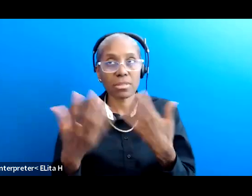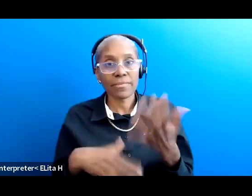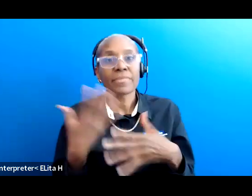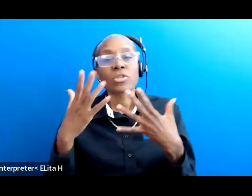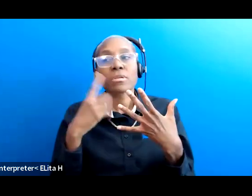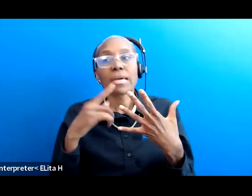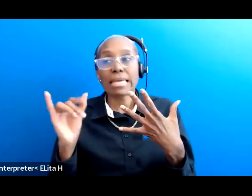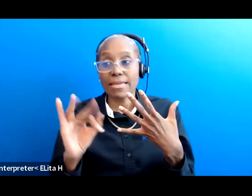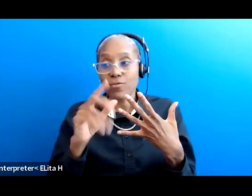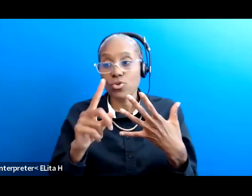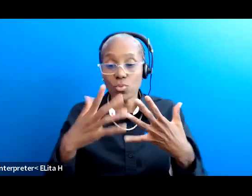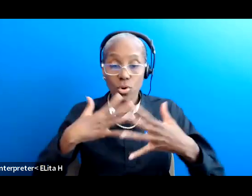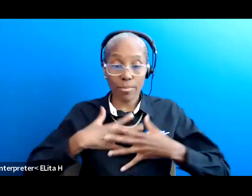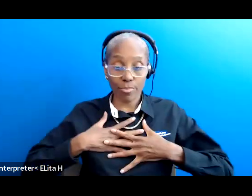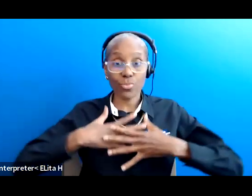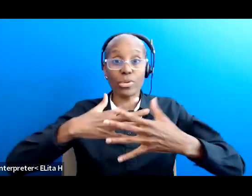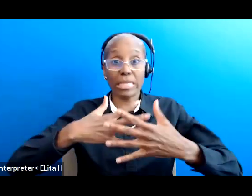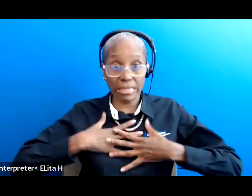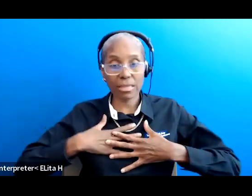As long as you're breathing, you've got an opportunity.